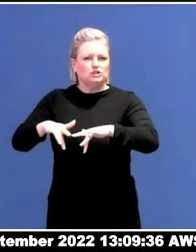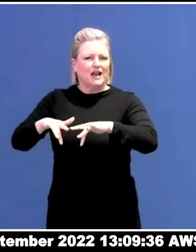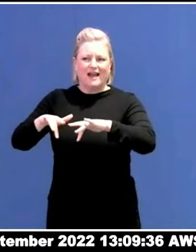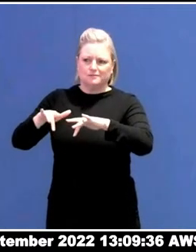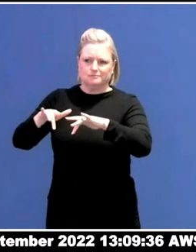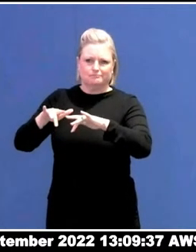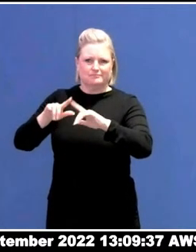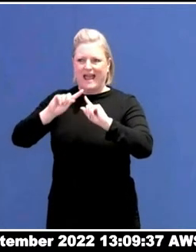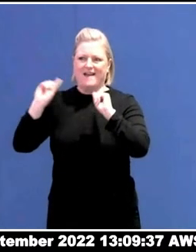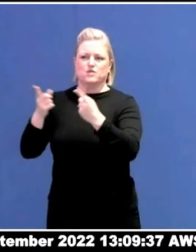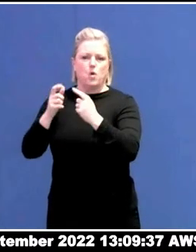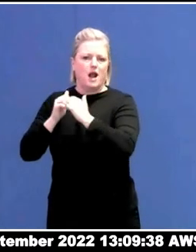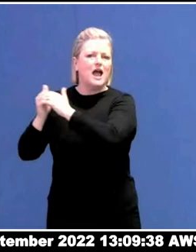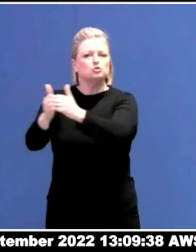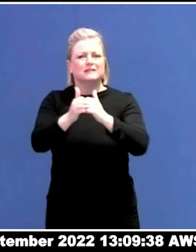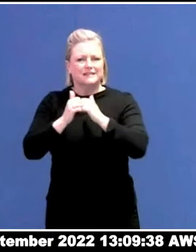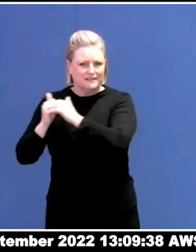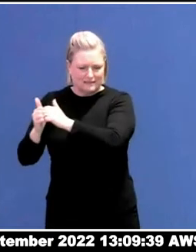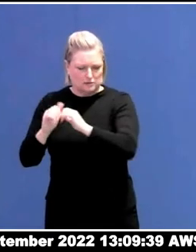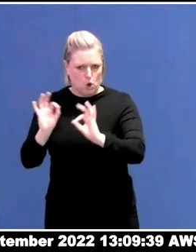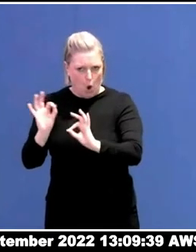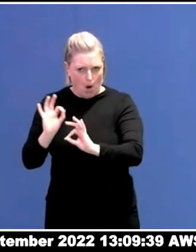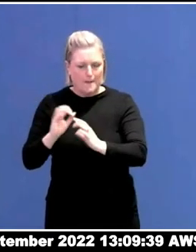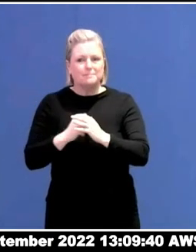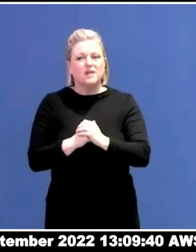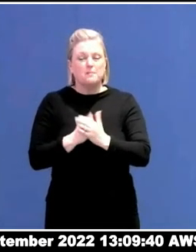measures. So, people only come to prison as a last resort.